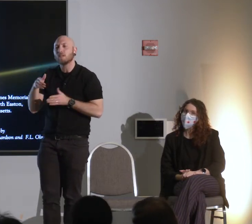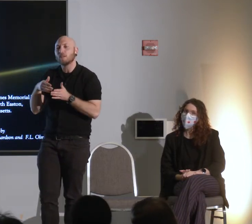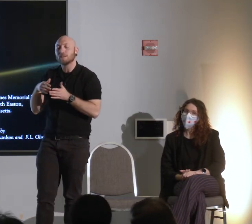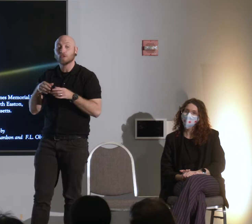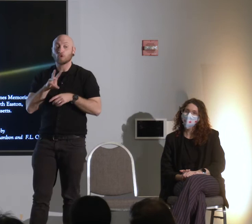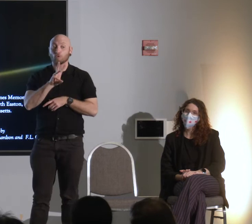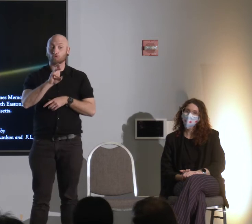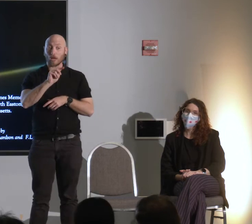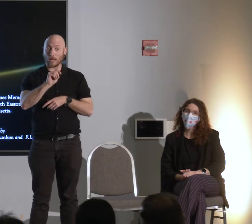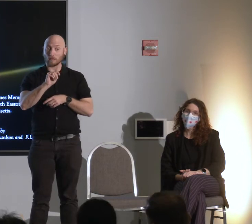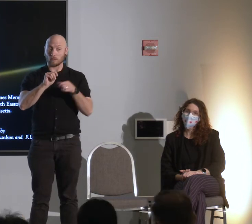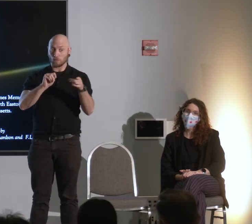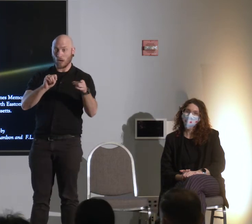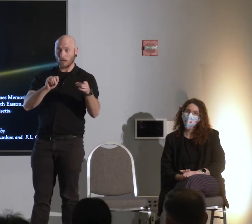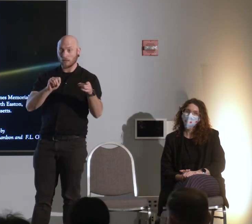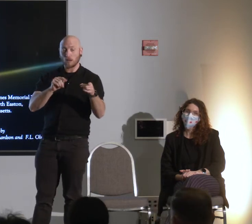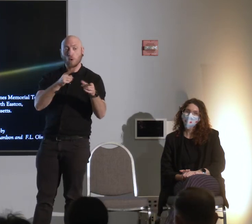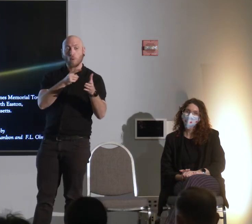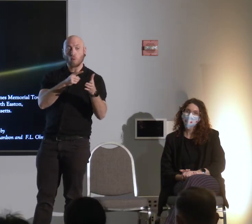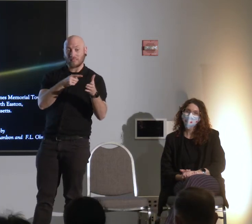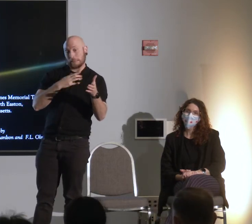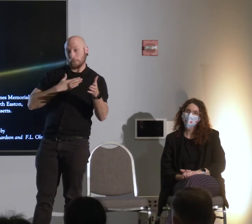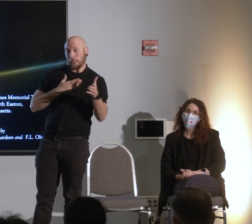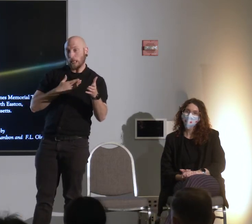maintained that what he himself admitted was a secret